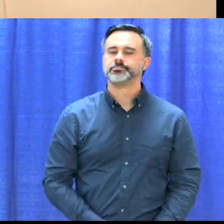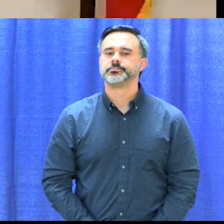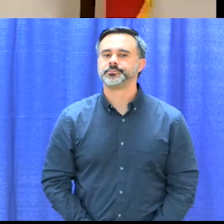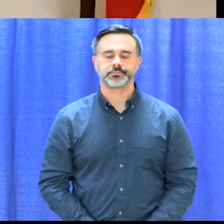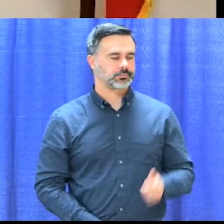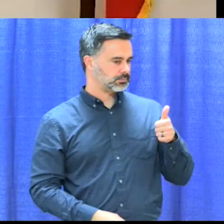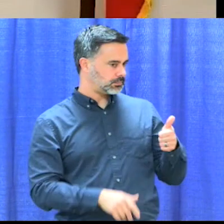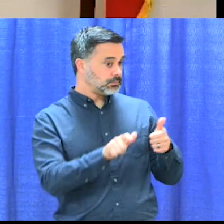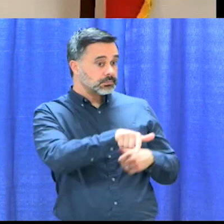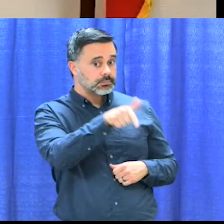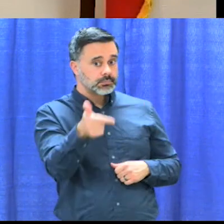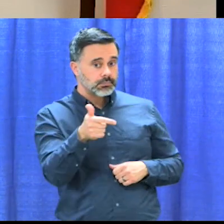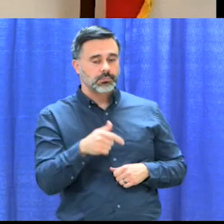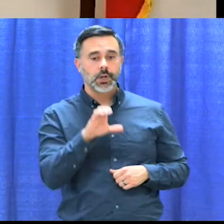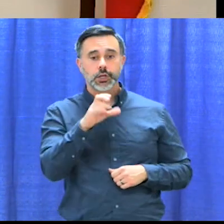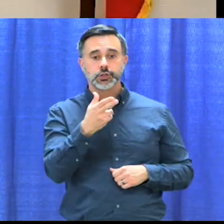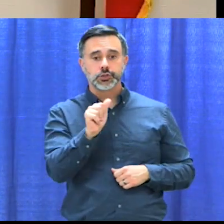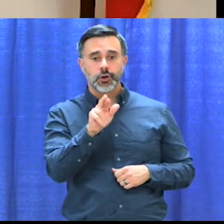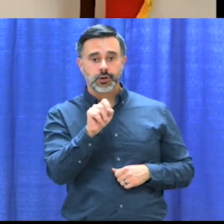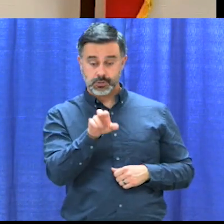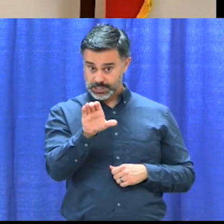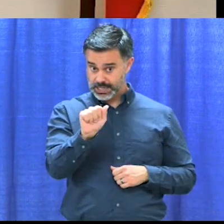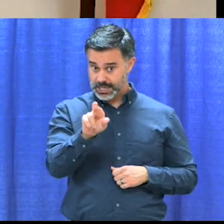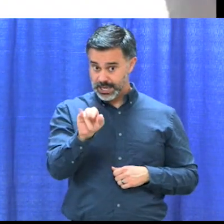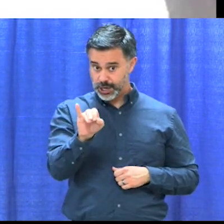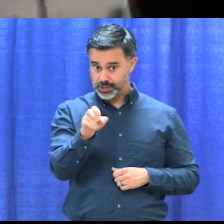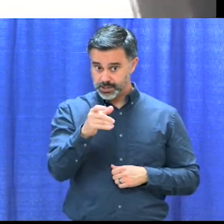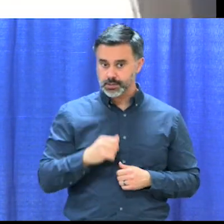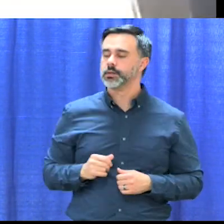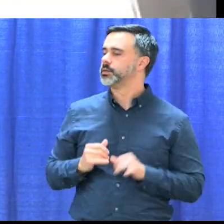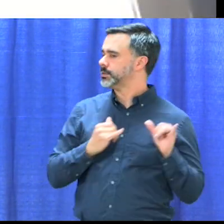[Thurmond speaking] Thank you. For Charter Keri. [Bailey speaking] Similarly situated we'd